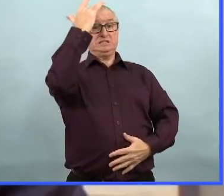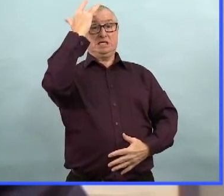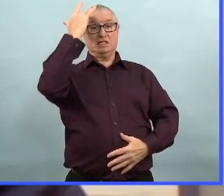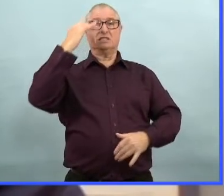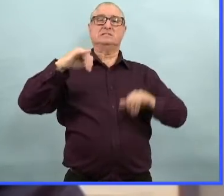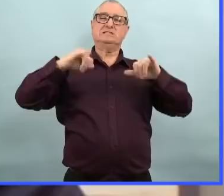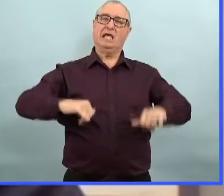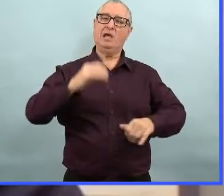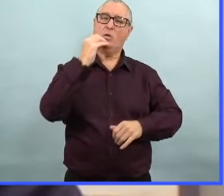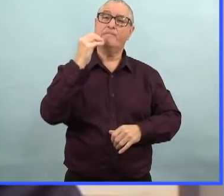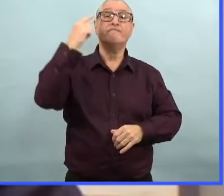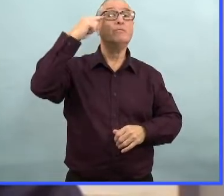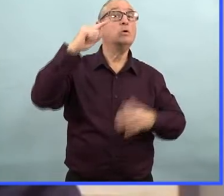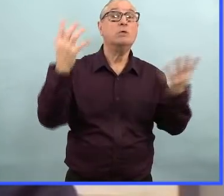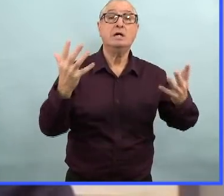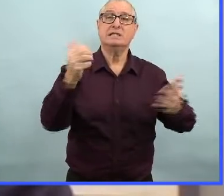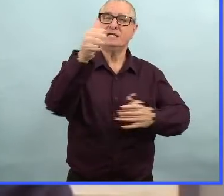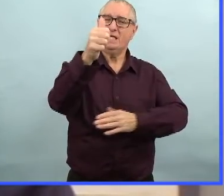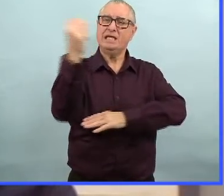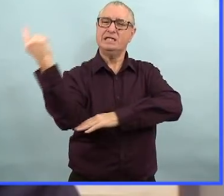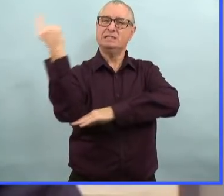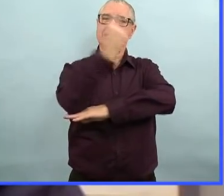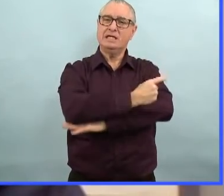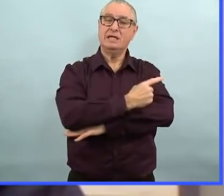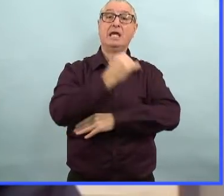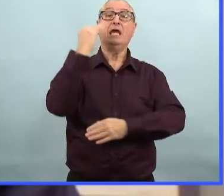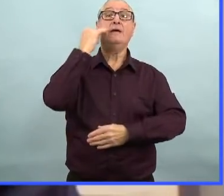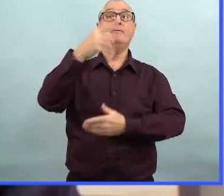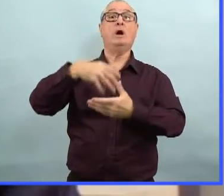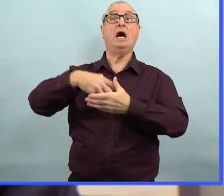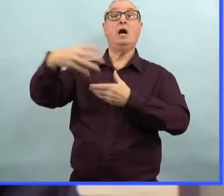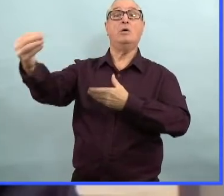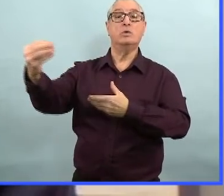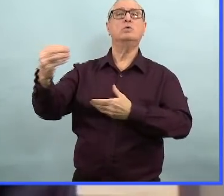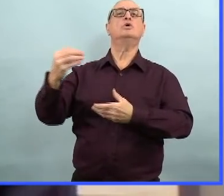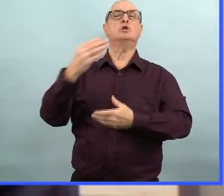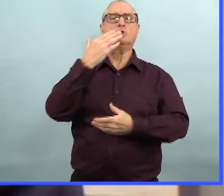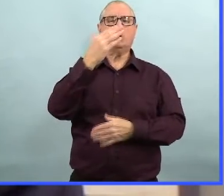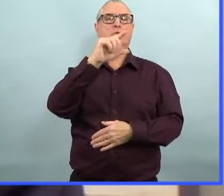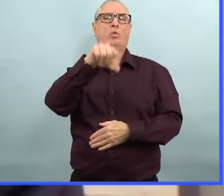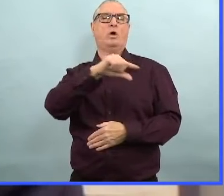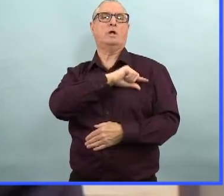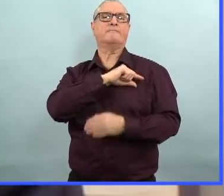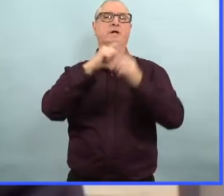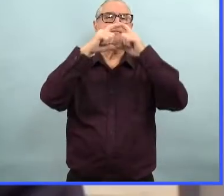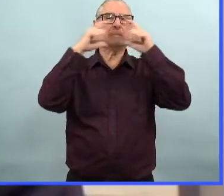wear a well-fitted mask washing hands cover cough and of course get vaccinated for